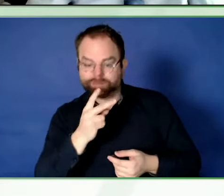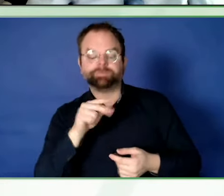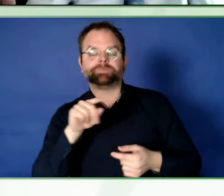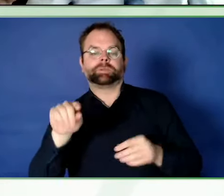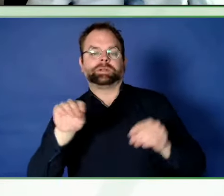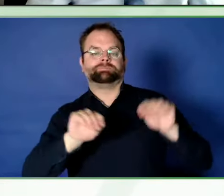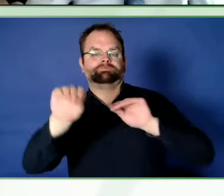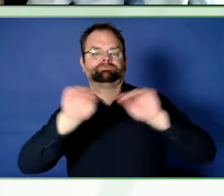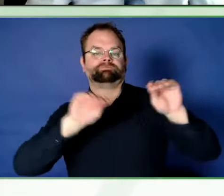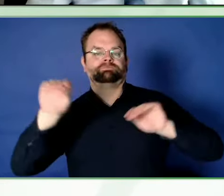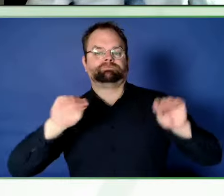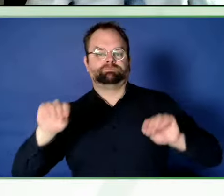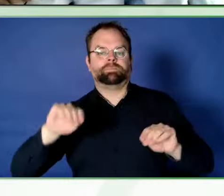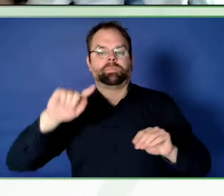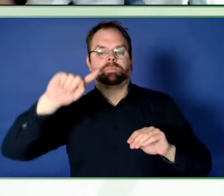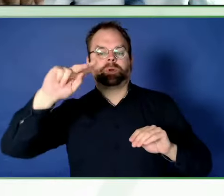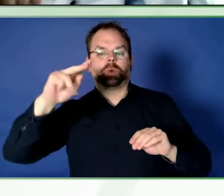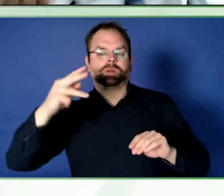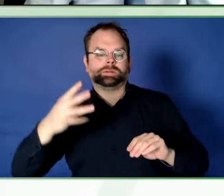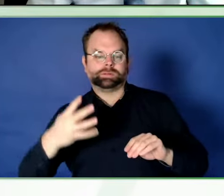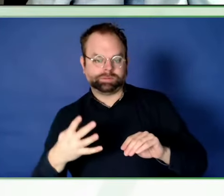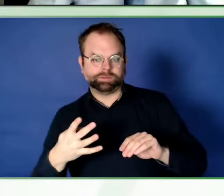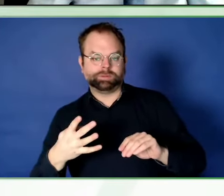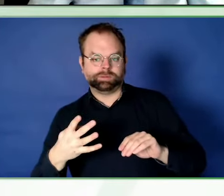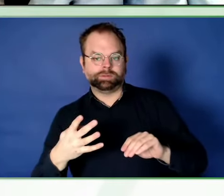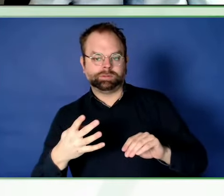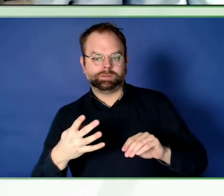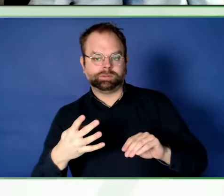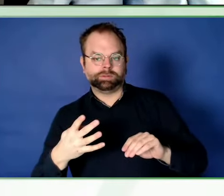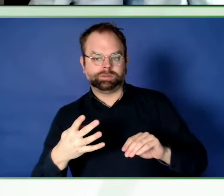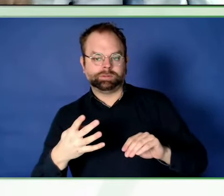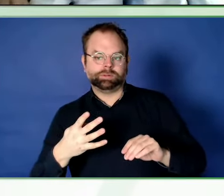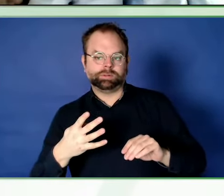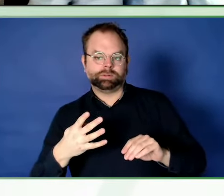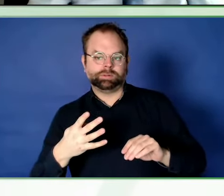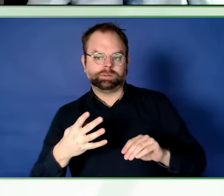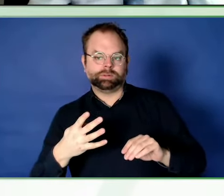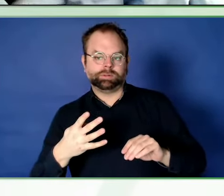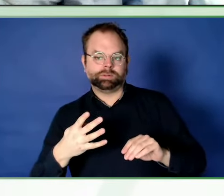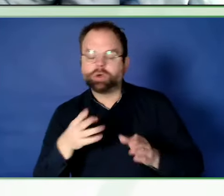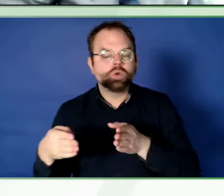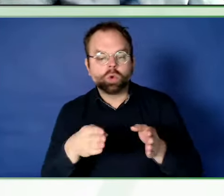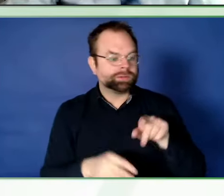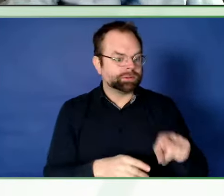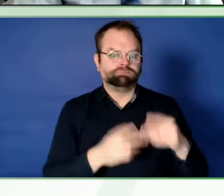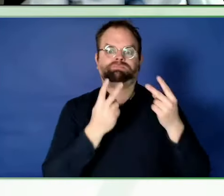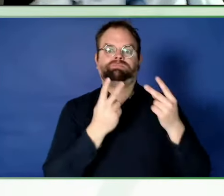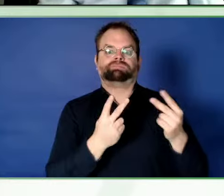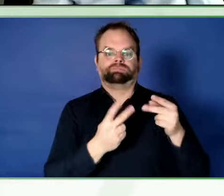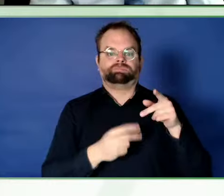to be accessible more this year. And what is important another year.